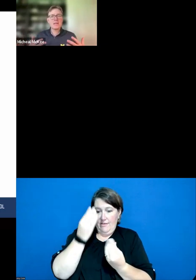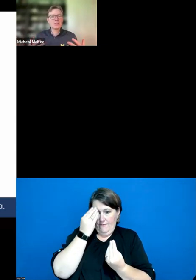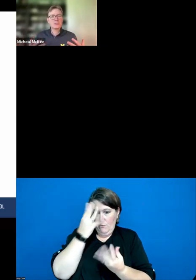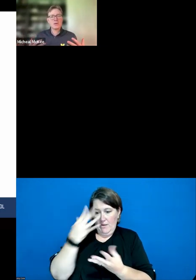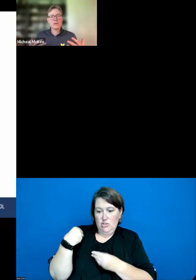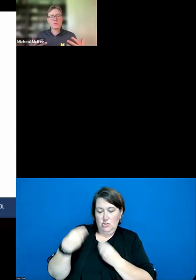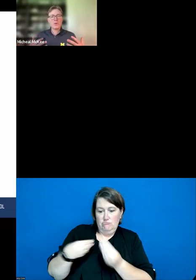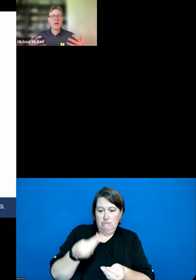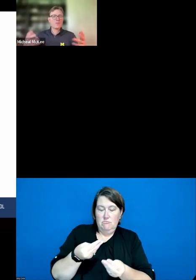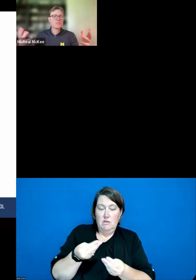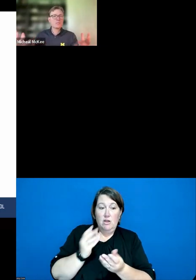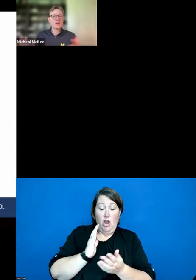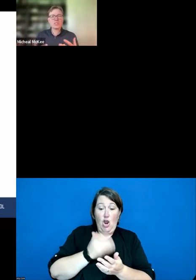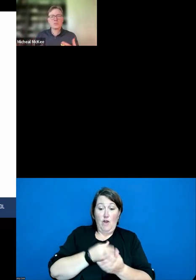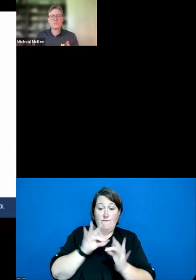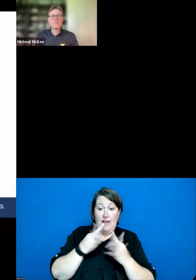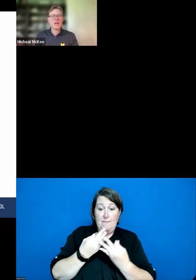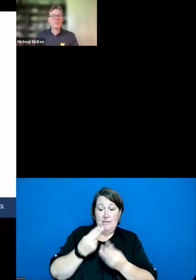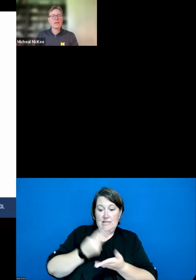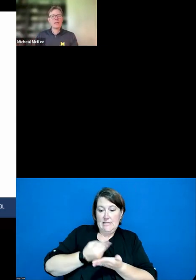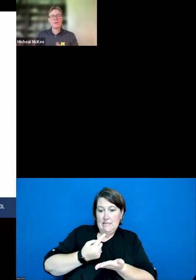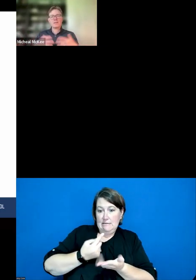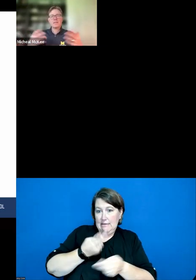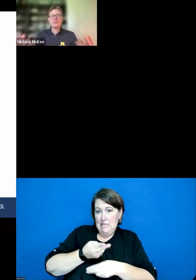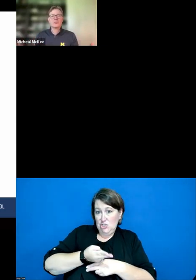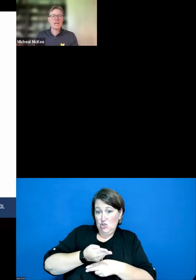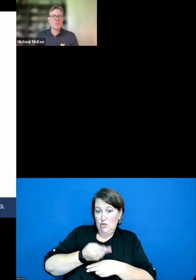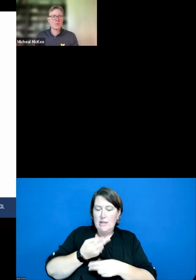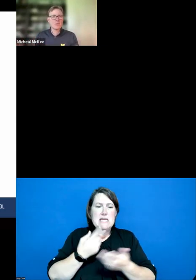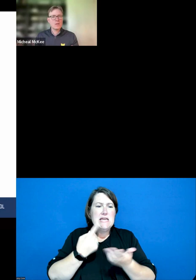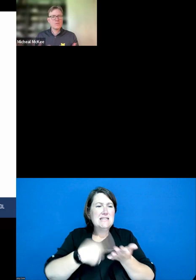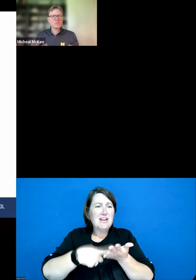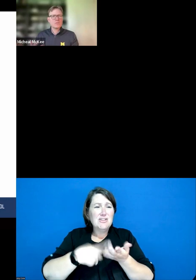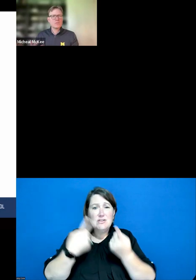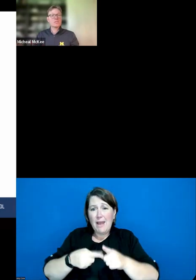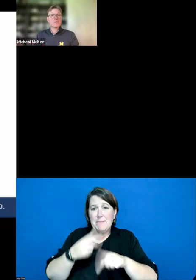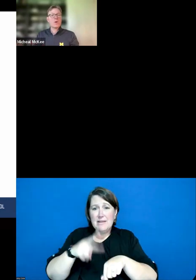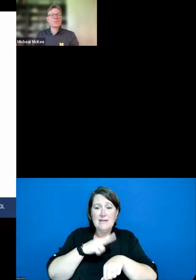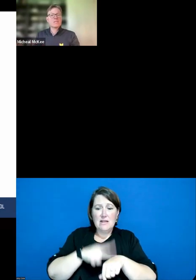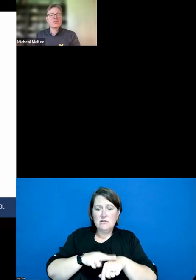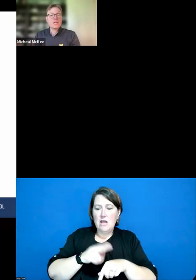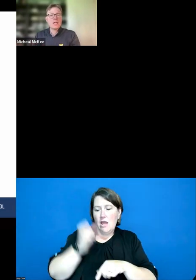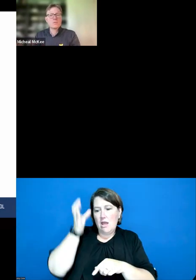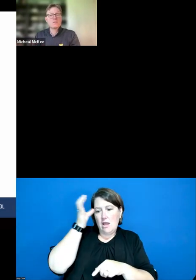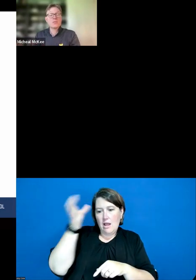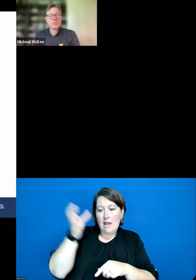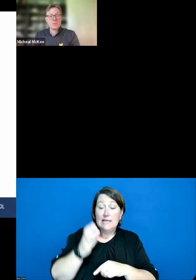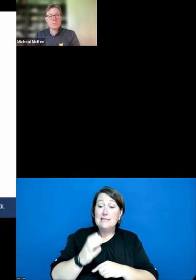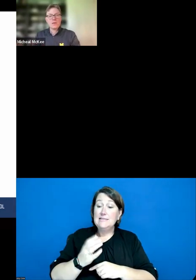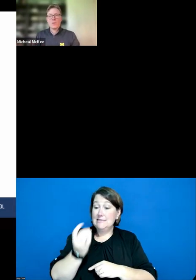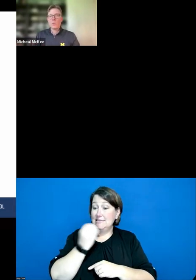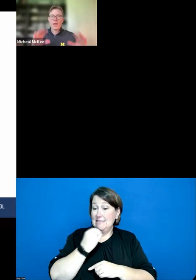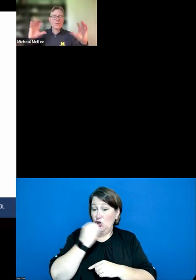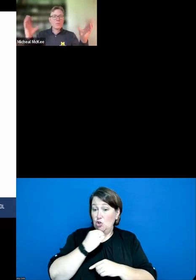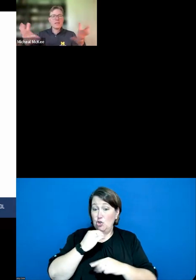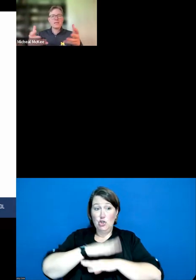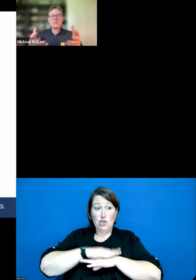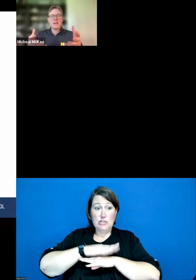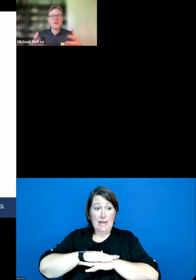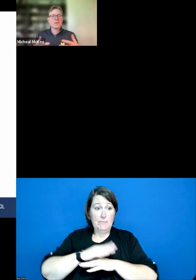naturally when you have a discussion with a dinner table. There's a concept called dinner table syndrome where everybody is there